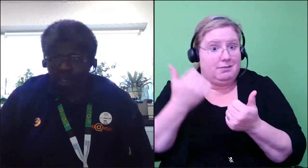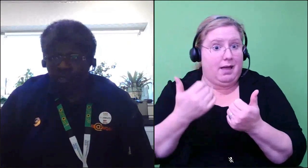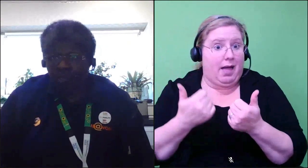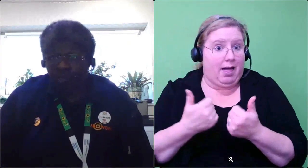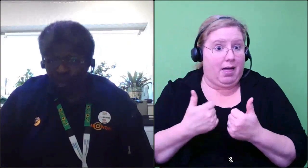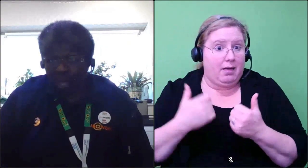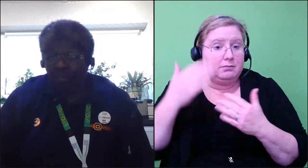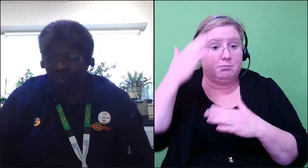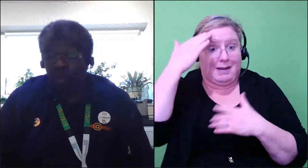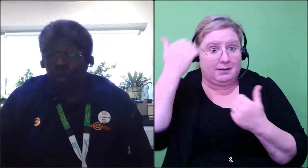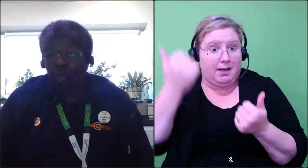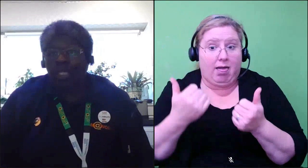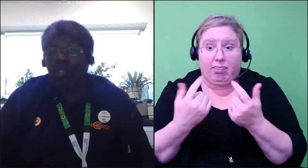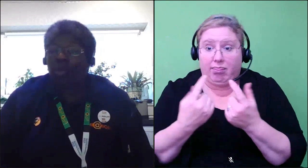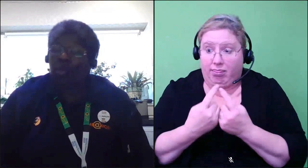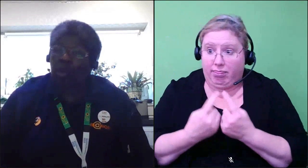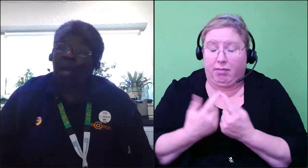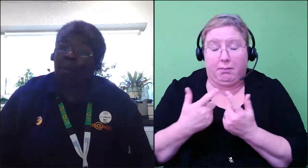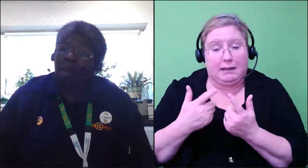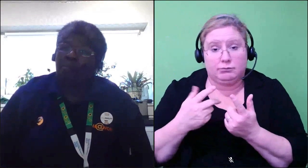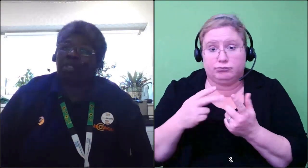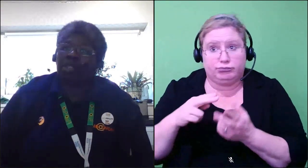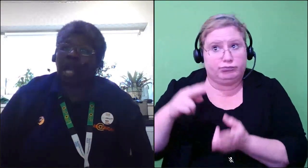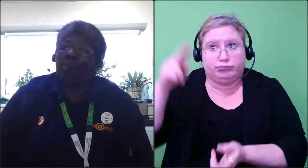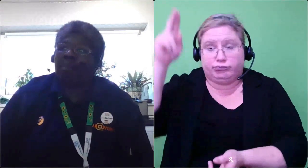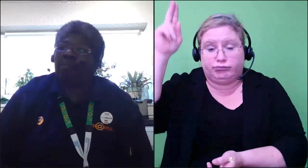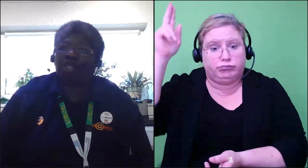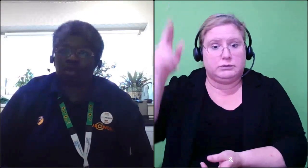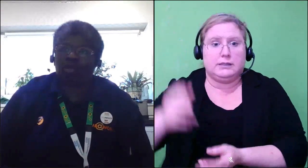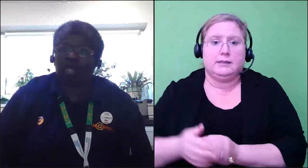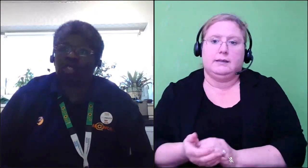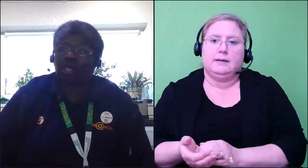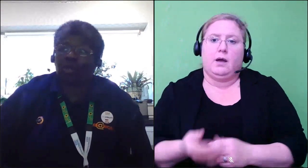But as reps on the ground floor, we need to equip our members. Our members are looking to you.